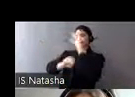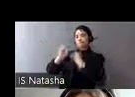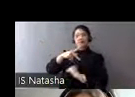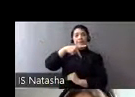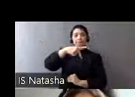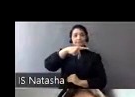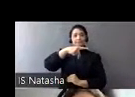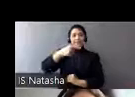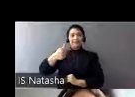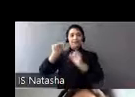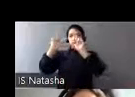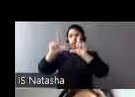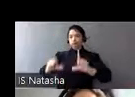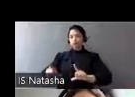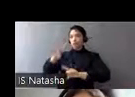presentations for the workshop.